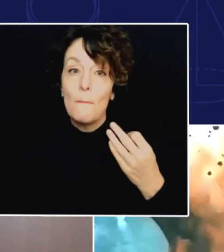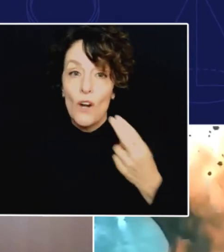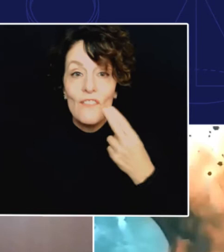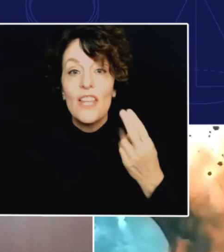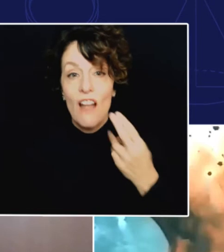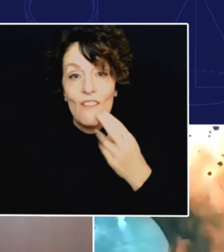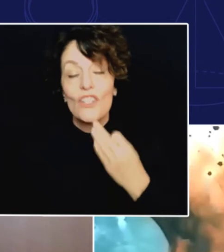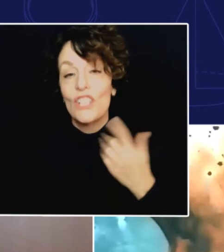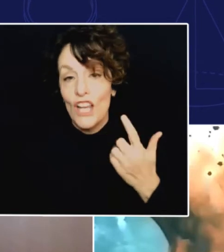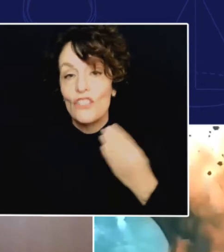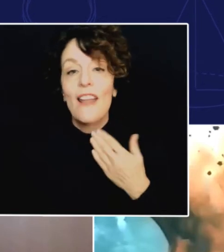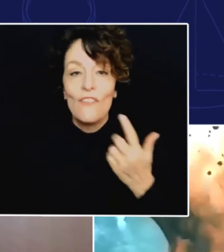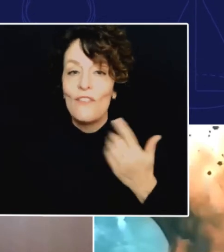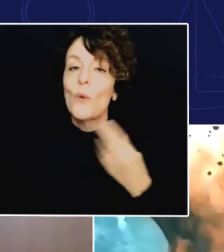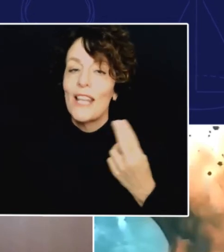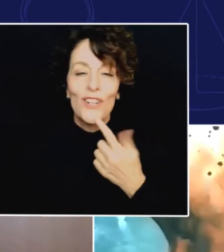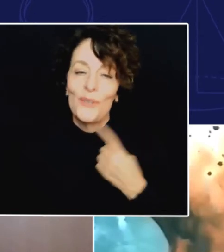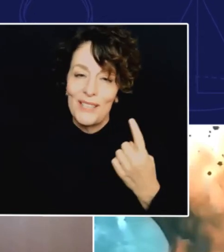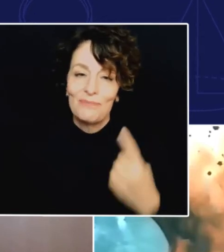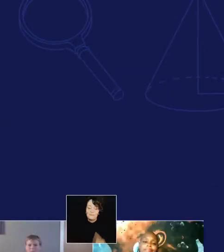sure that I was part of the conversation and that I felt included.